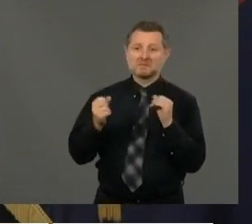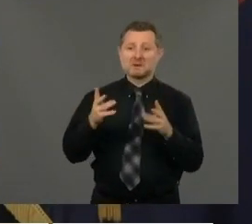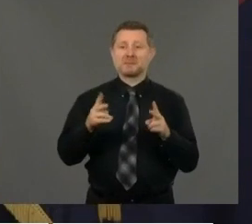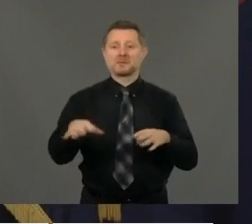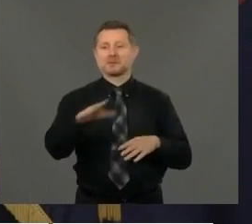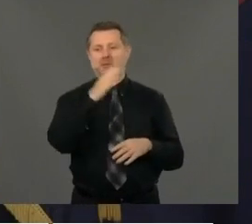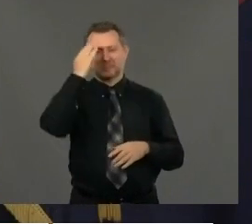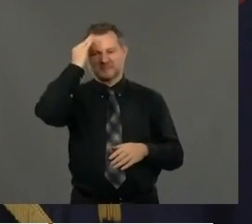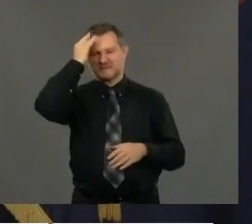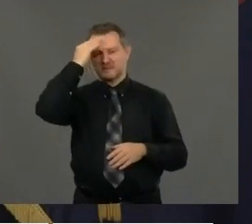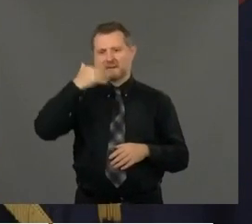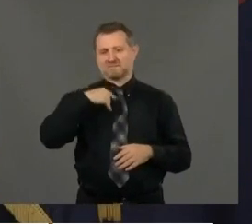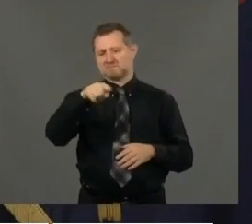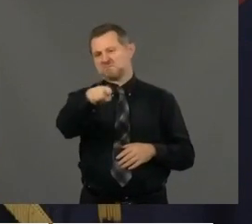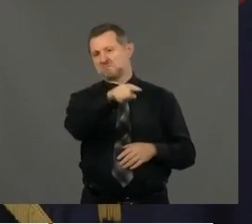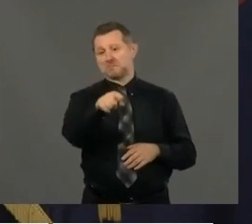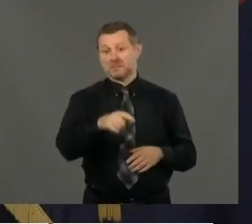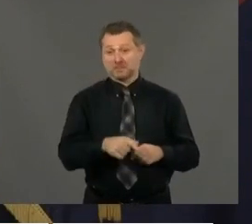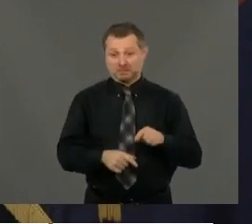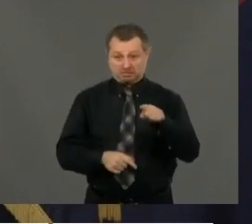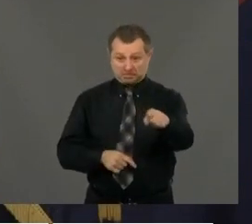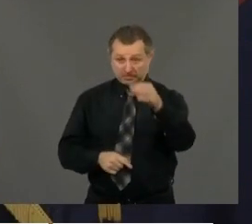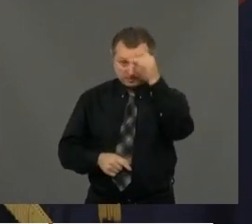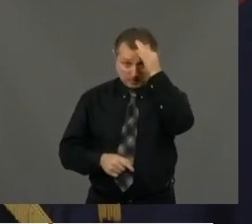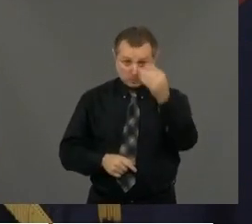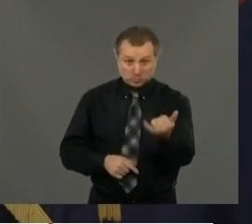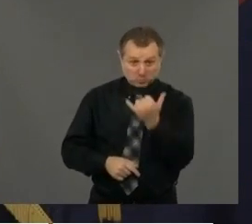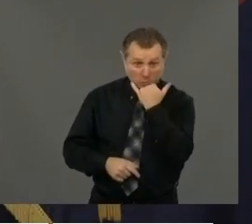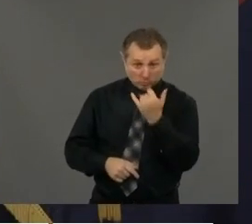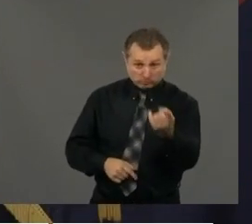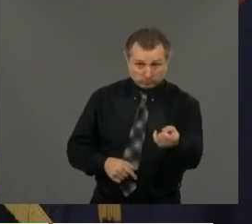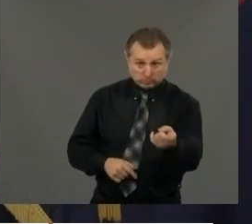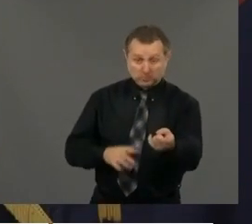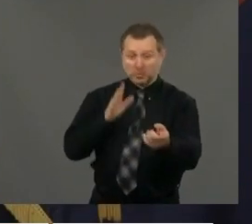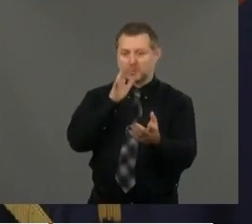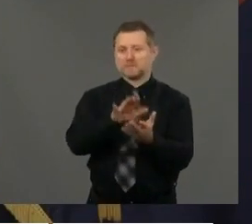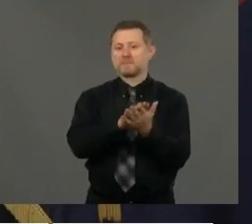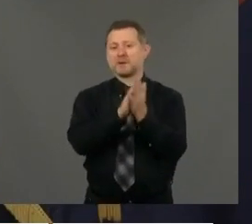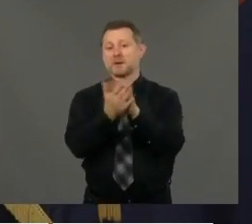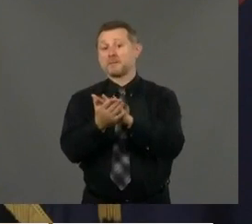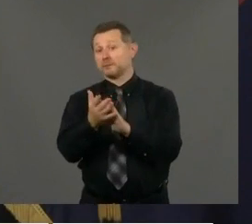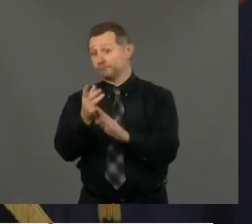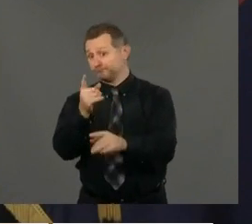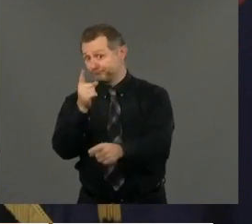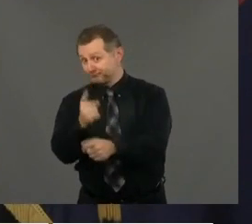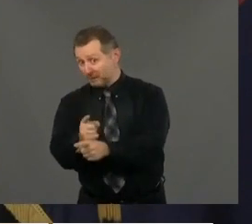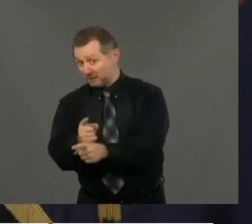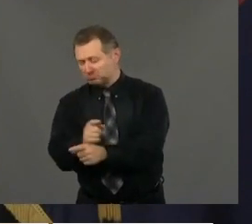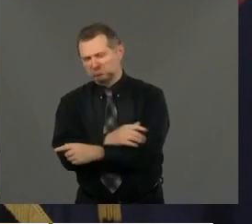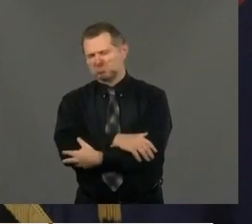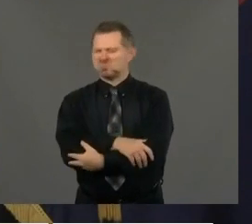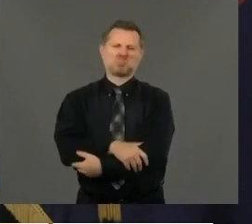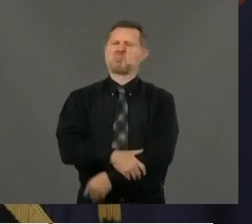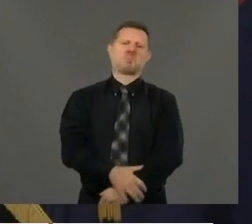YOU SAID, SO I HAVE NO COMMENT ON WHAT YOU SAID. PEOPLE HAVE THEORIES.